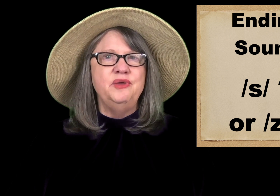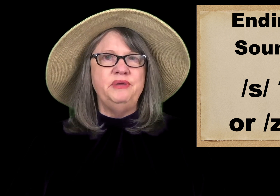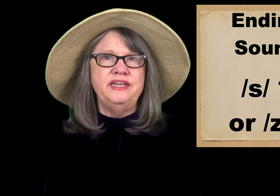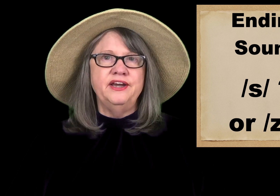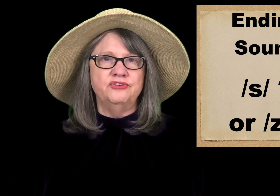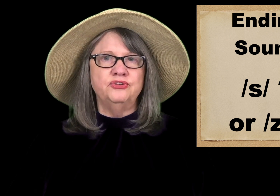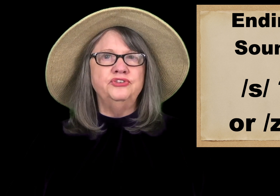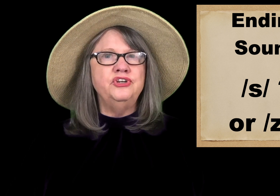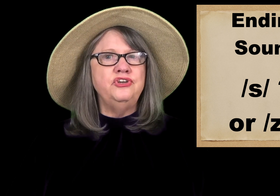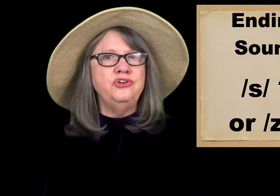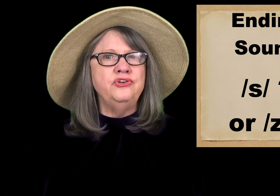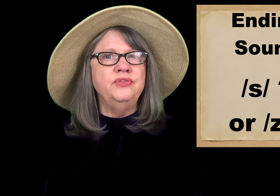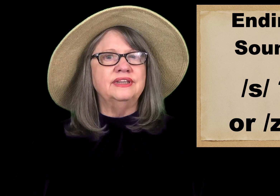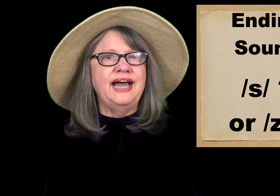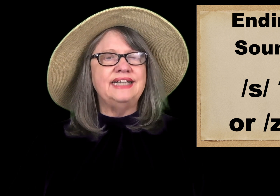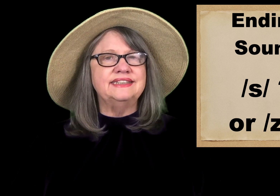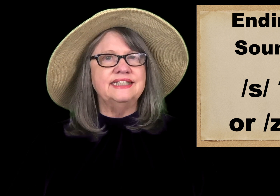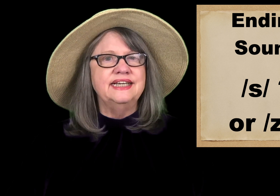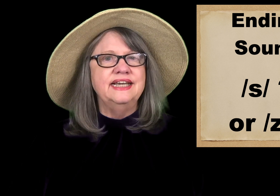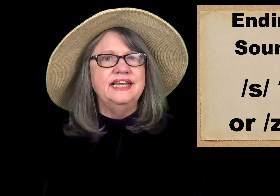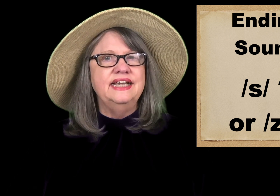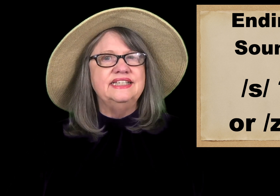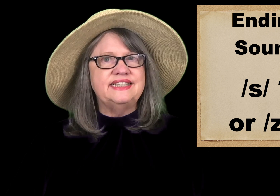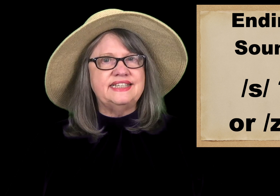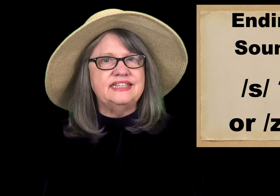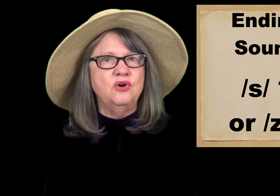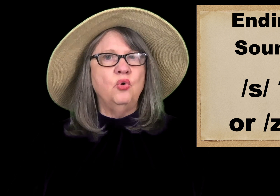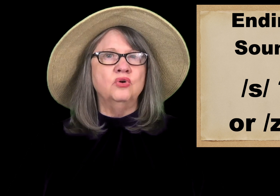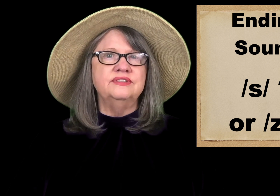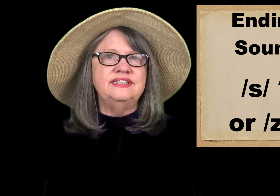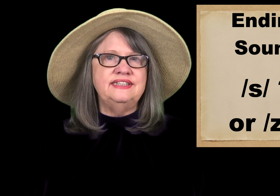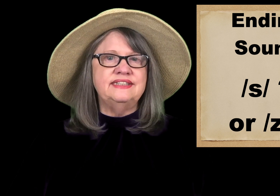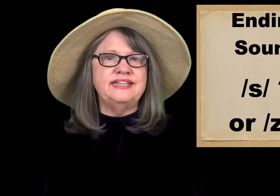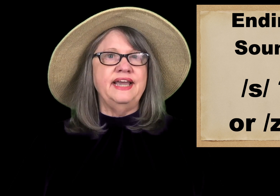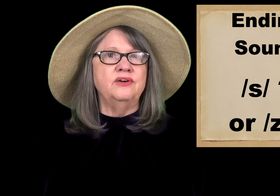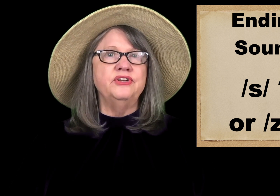Be careful to cue the last /s/ or /z/ sound correctly,